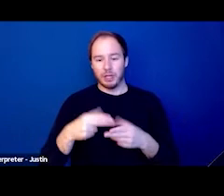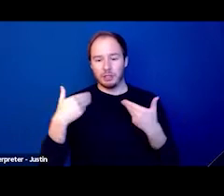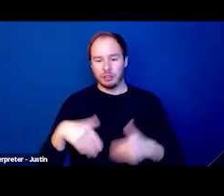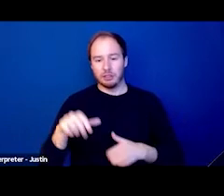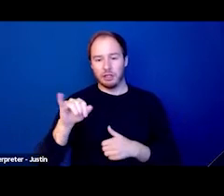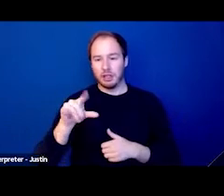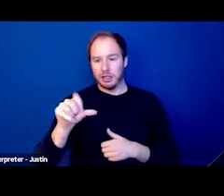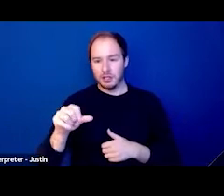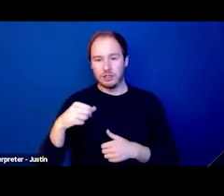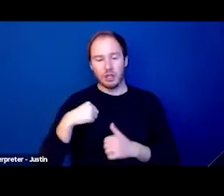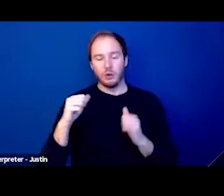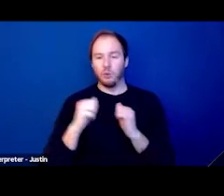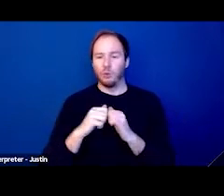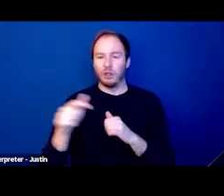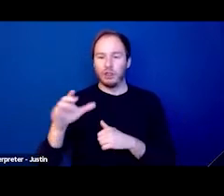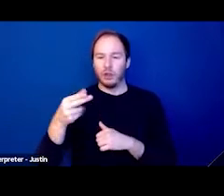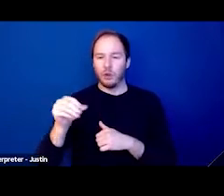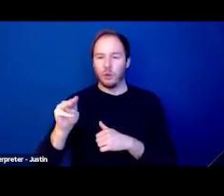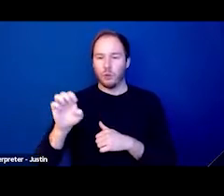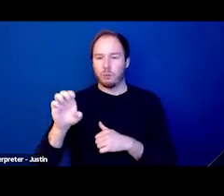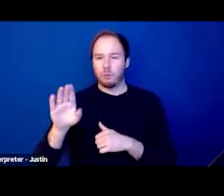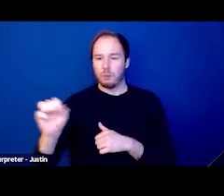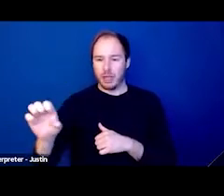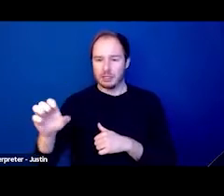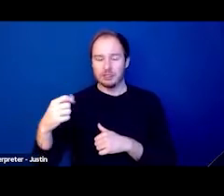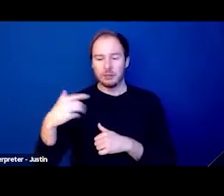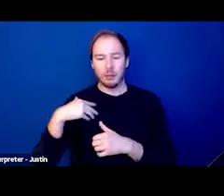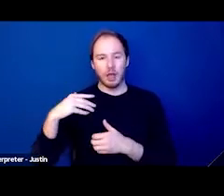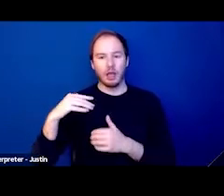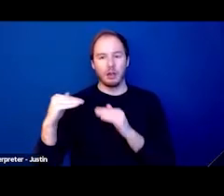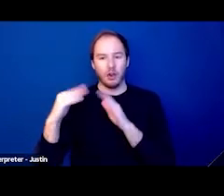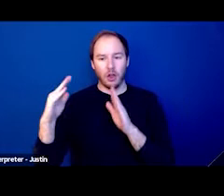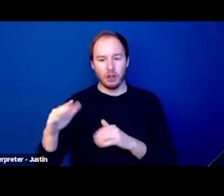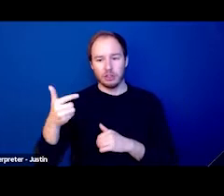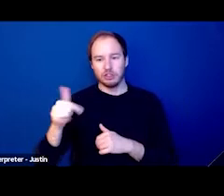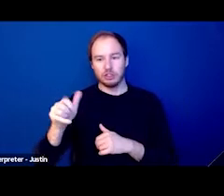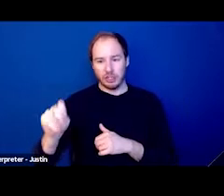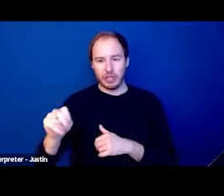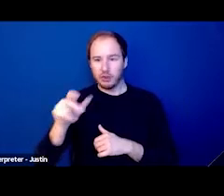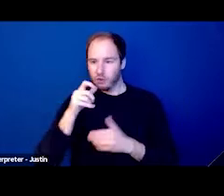I work with Homebase. I am joined today by my colleague, Gillian Morshedi, also with Homebase.